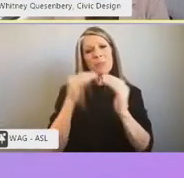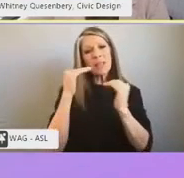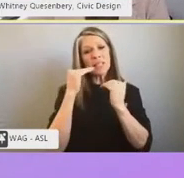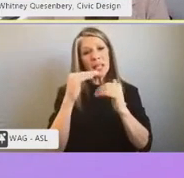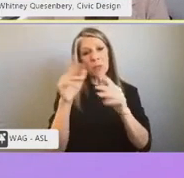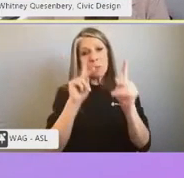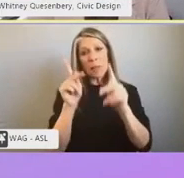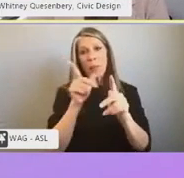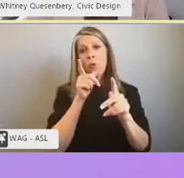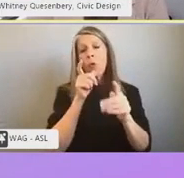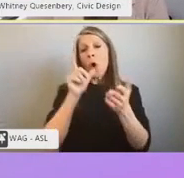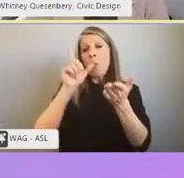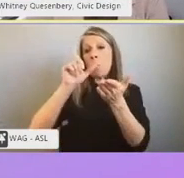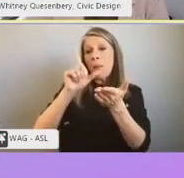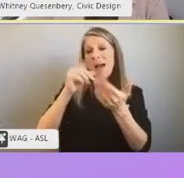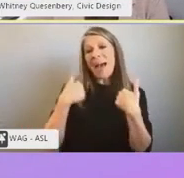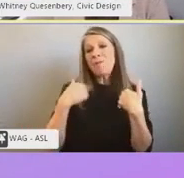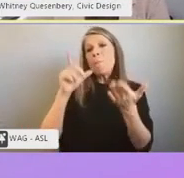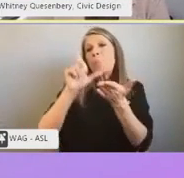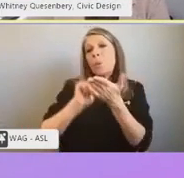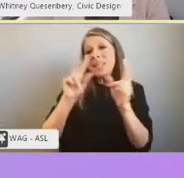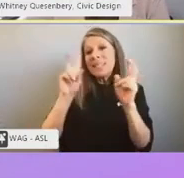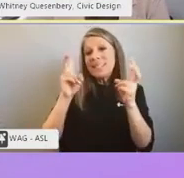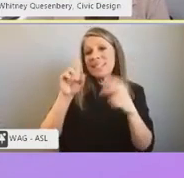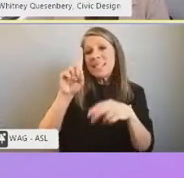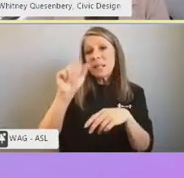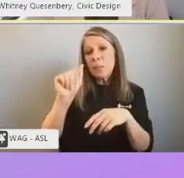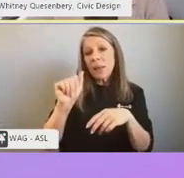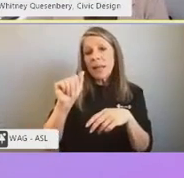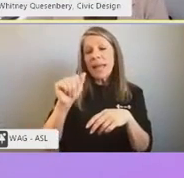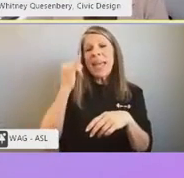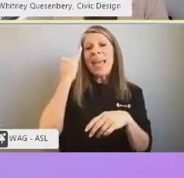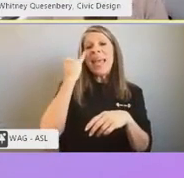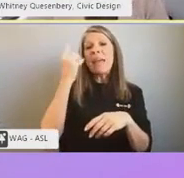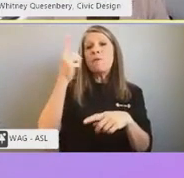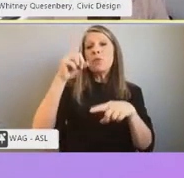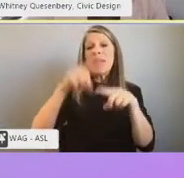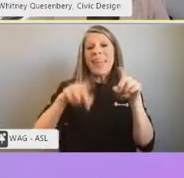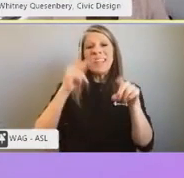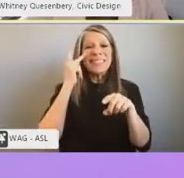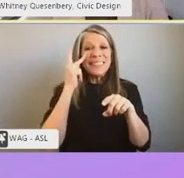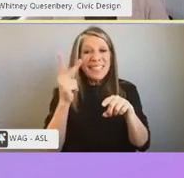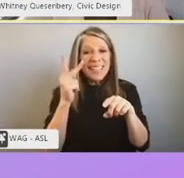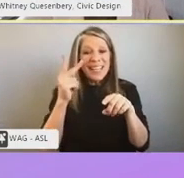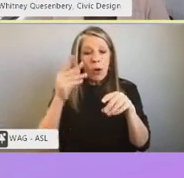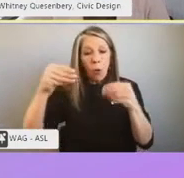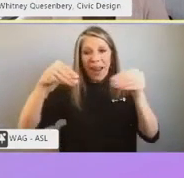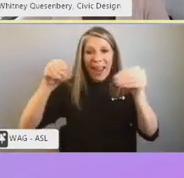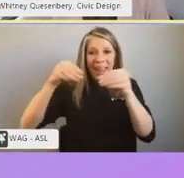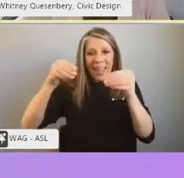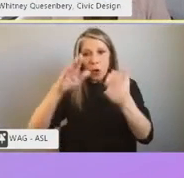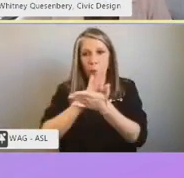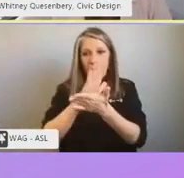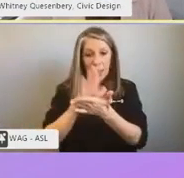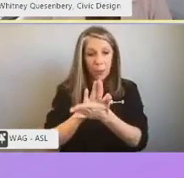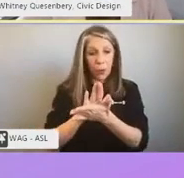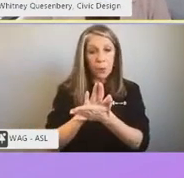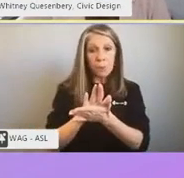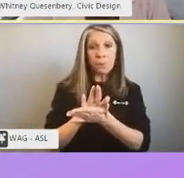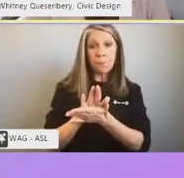vote it double vote and send it back like all your other ballots. Sometimes limited to people with what our print